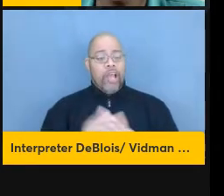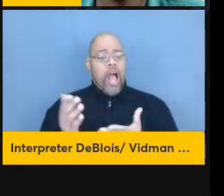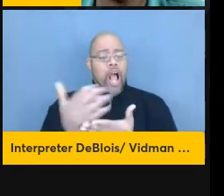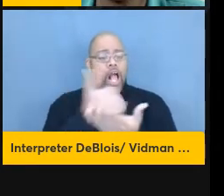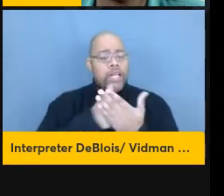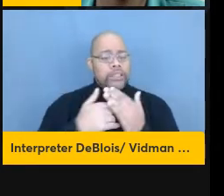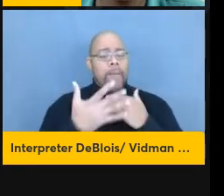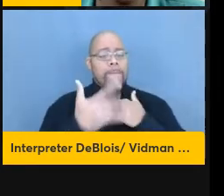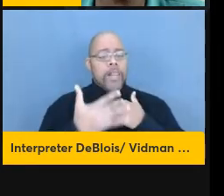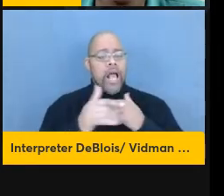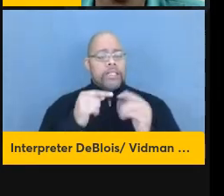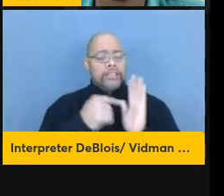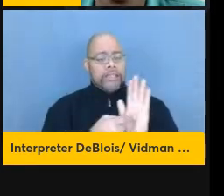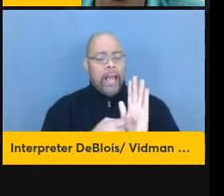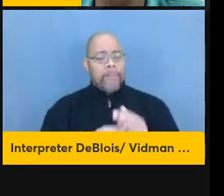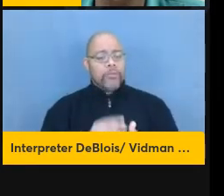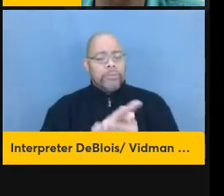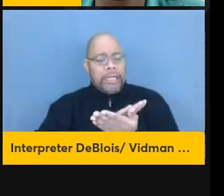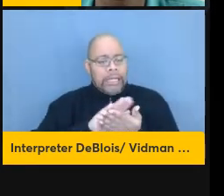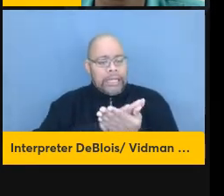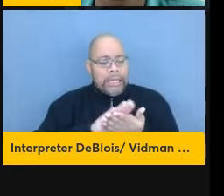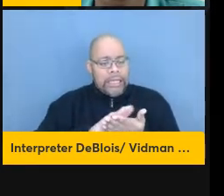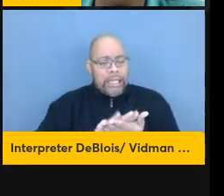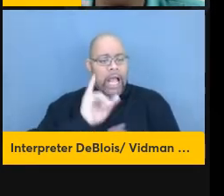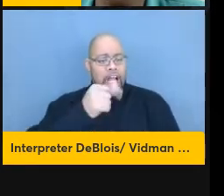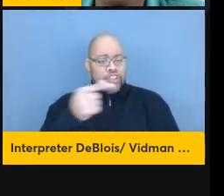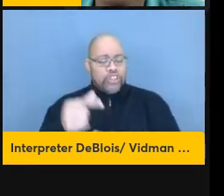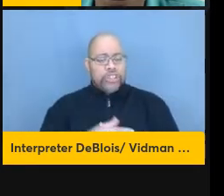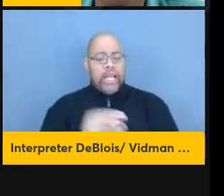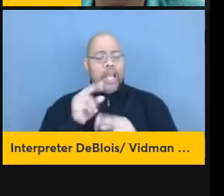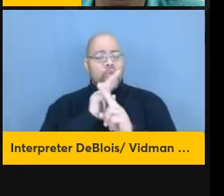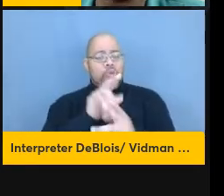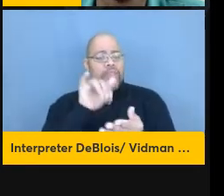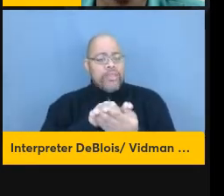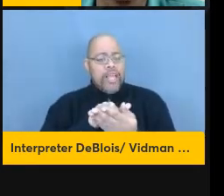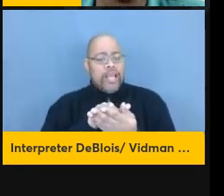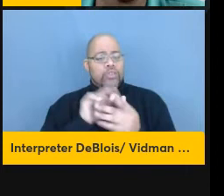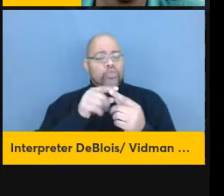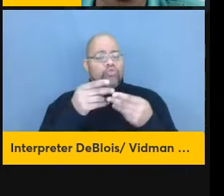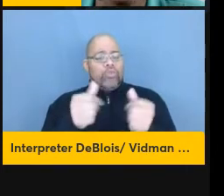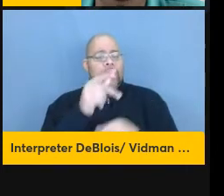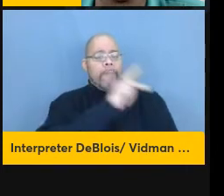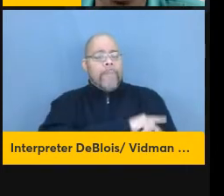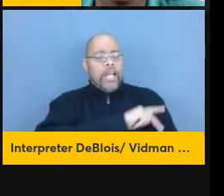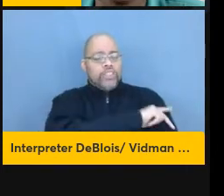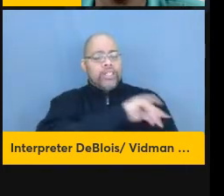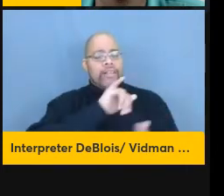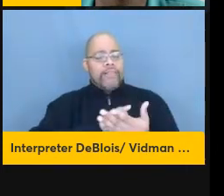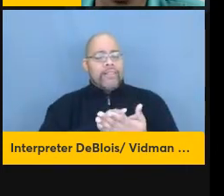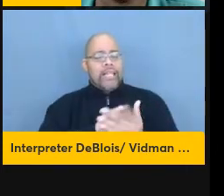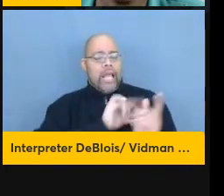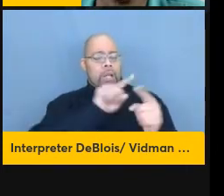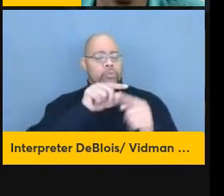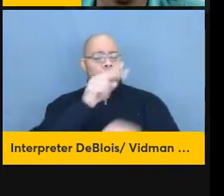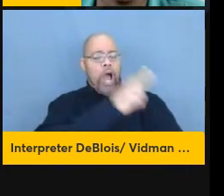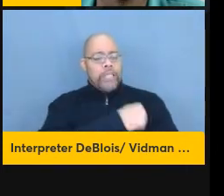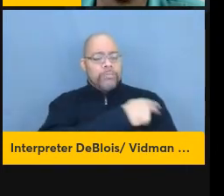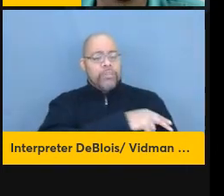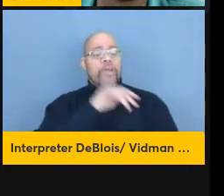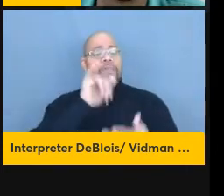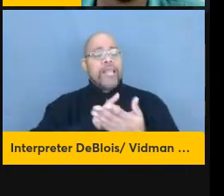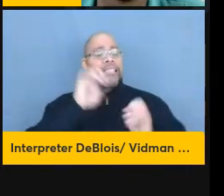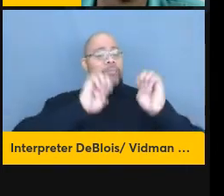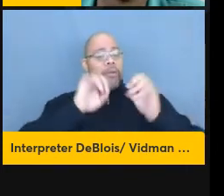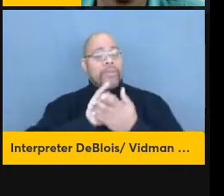samples, purifying out the IgG and using that to treat patients that have come to hospital. That's the experiment that was done.